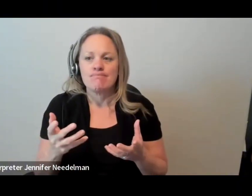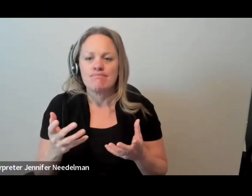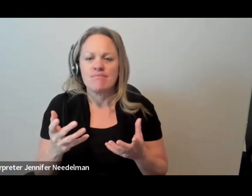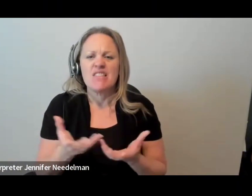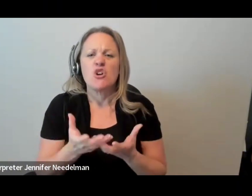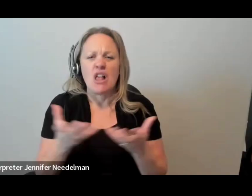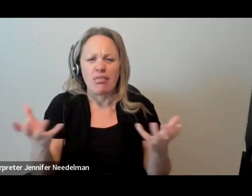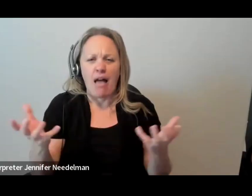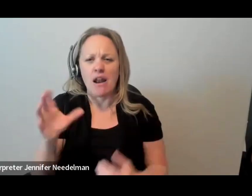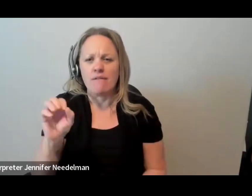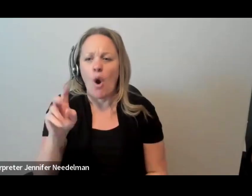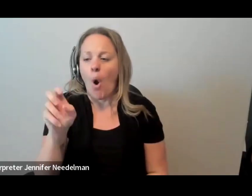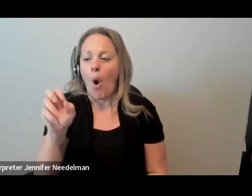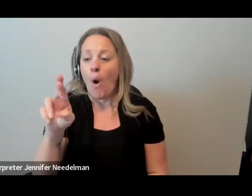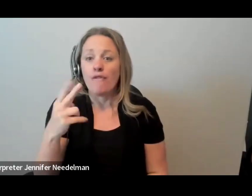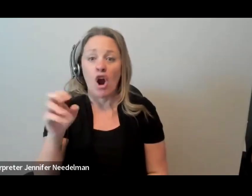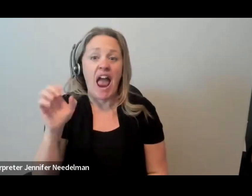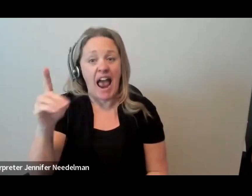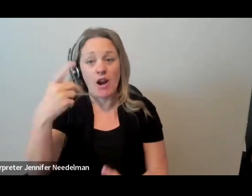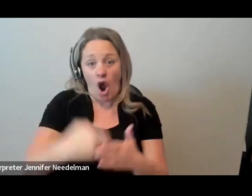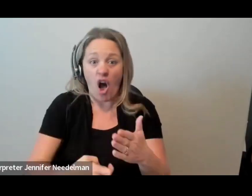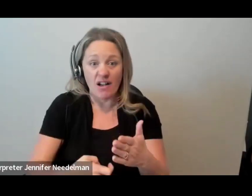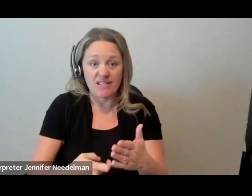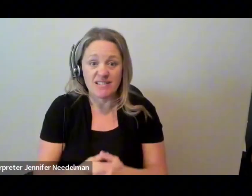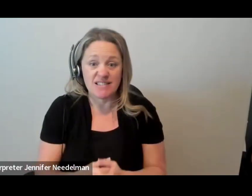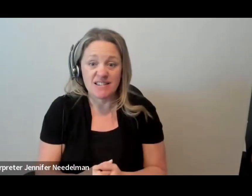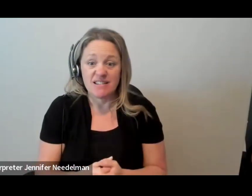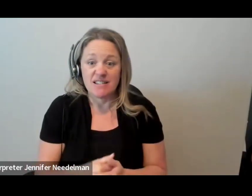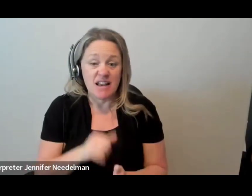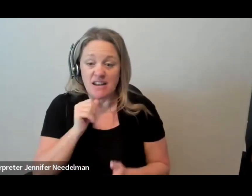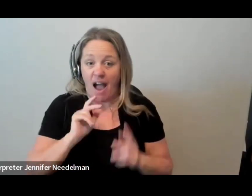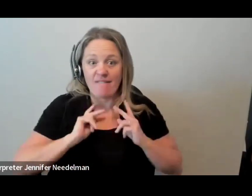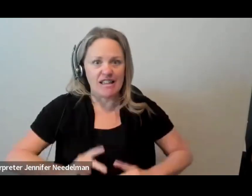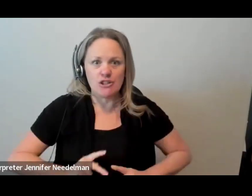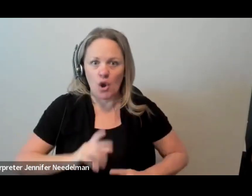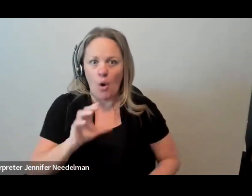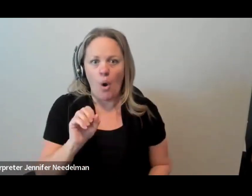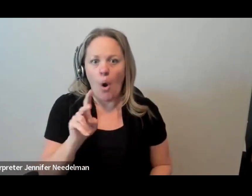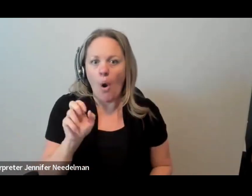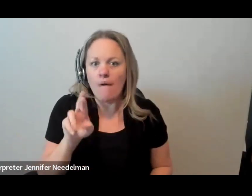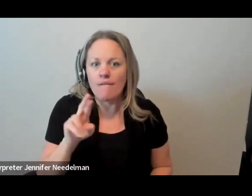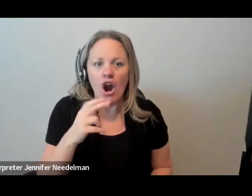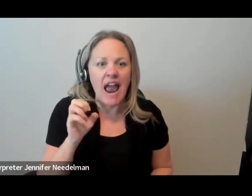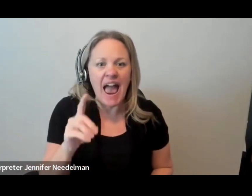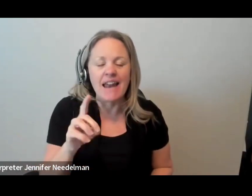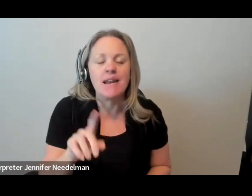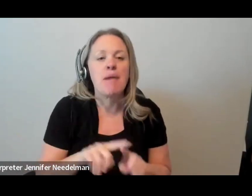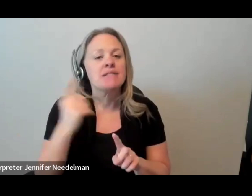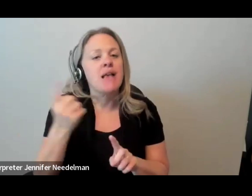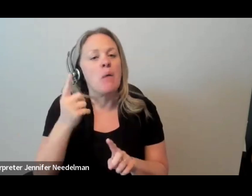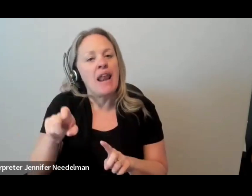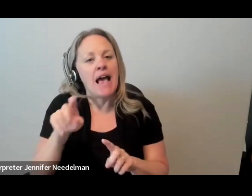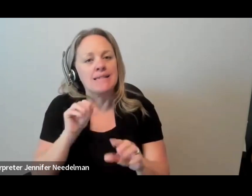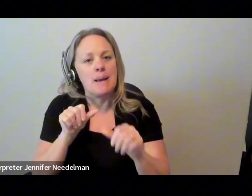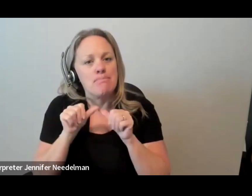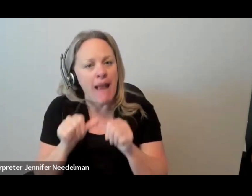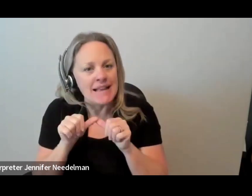of overhead that comes with building something not just like physical overhead, but also like someone has to maintain it, someone has to fix things that go wrong.